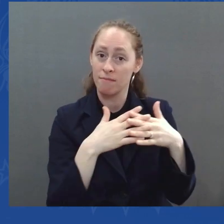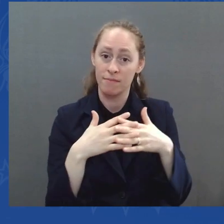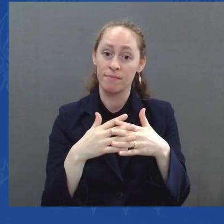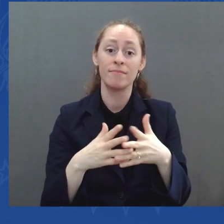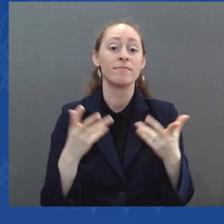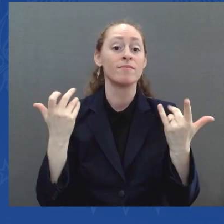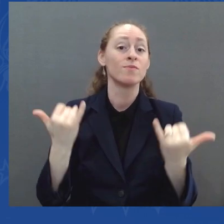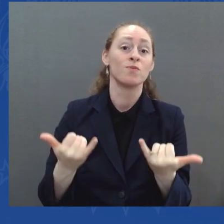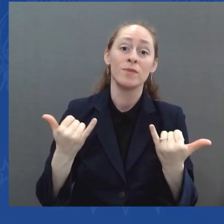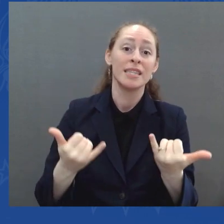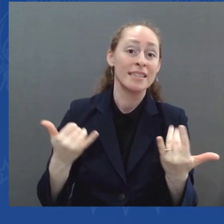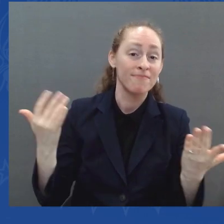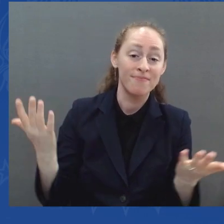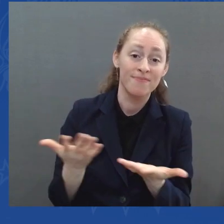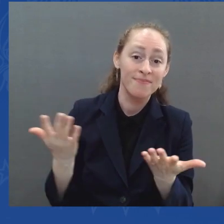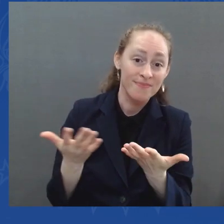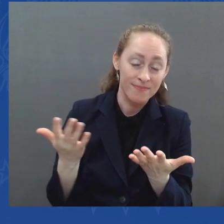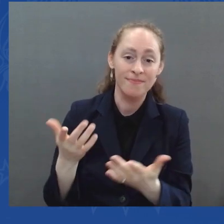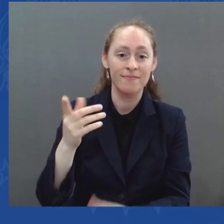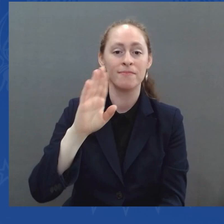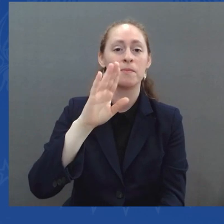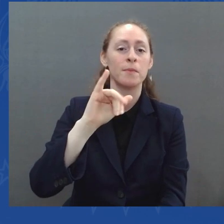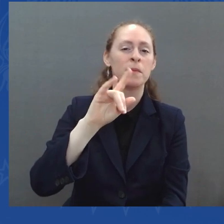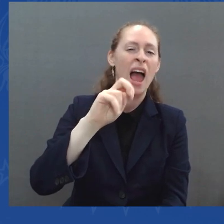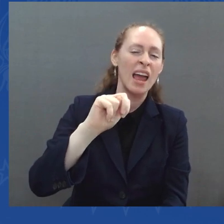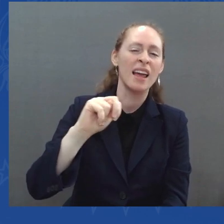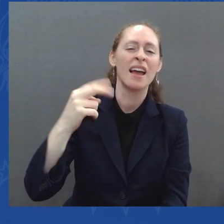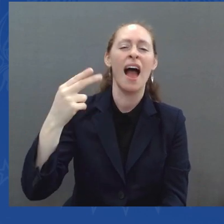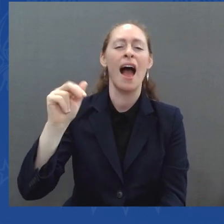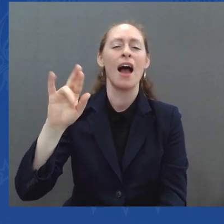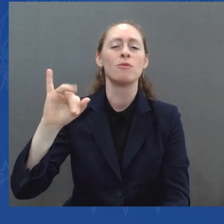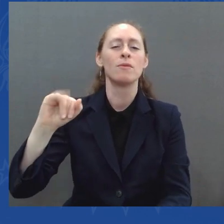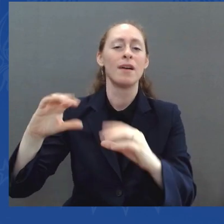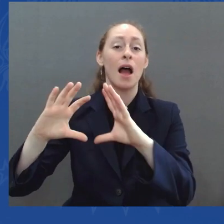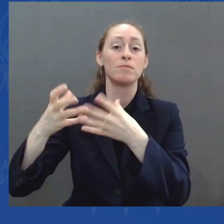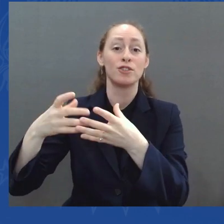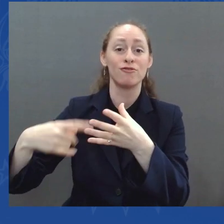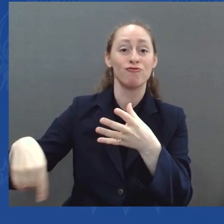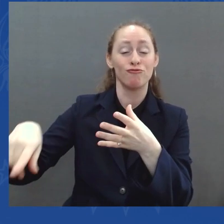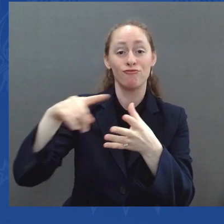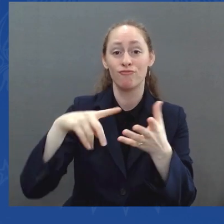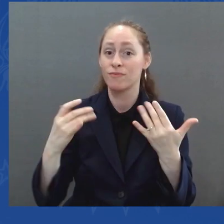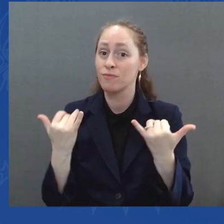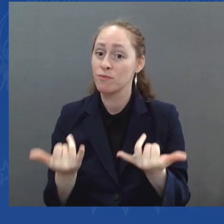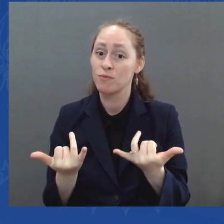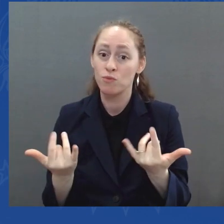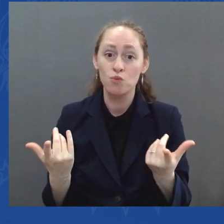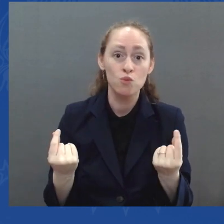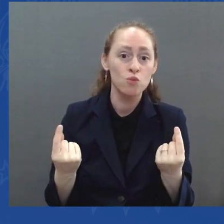By moving to fix a glitch in the regulations that will lower premiums for nearly 1 million people